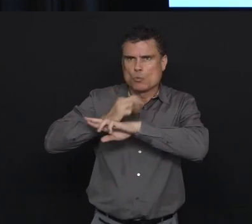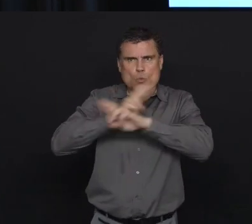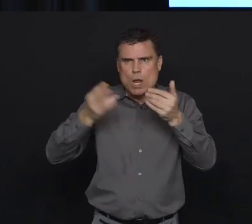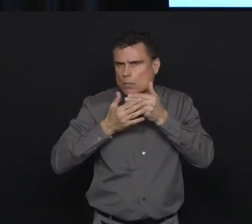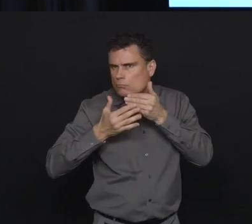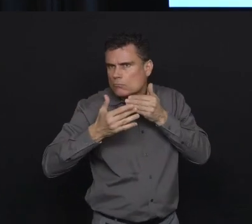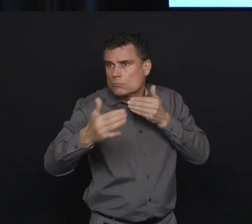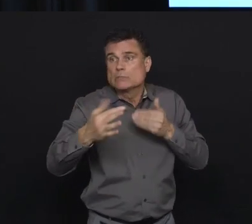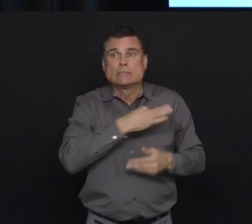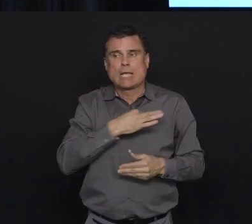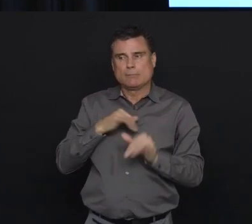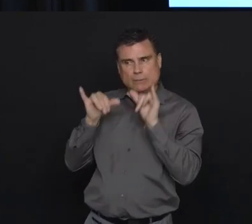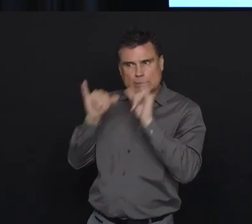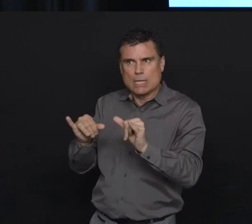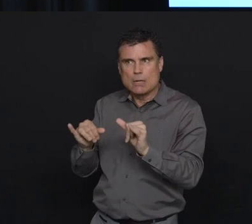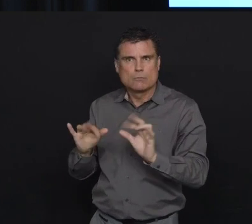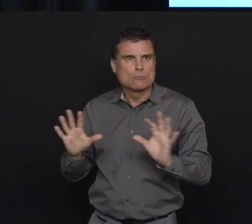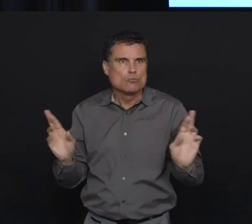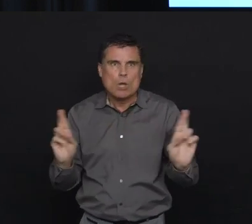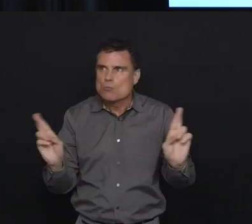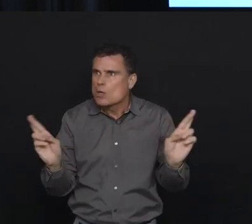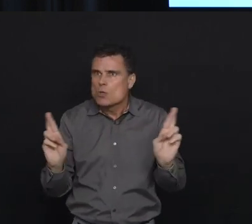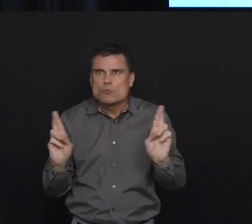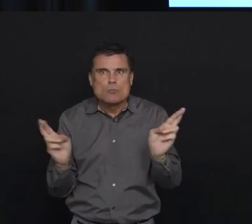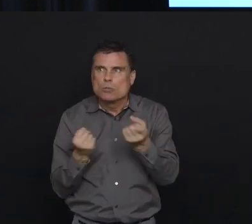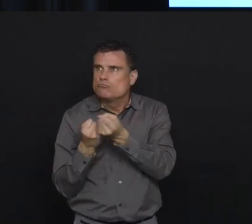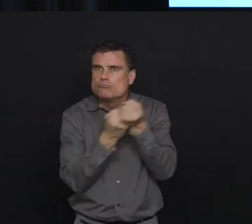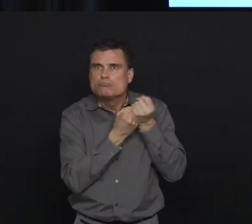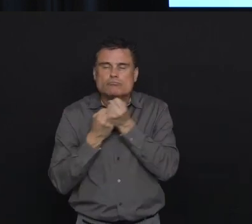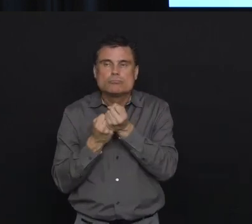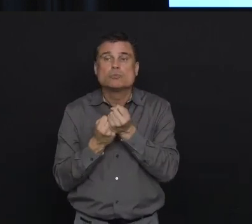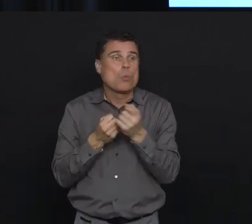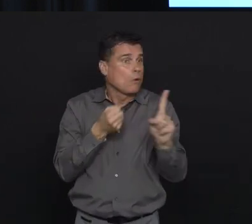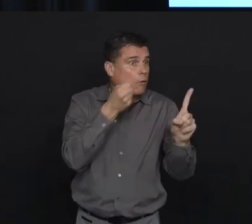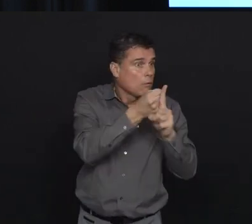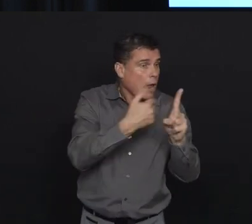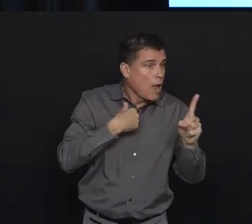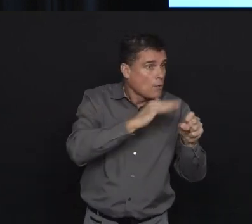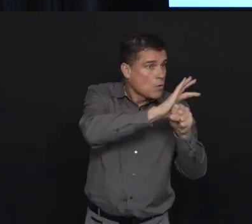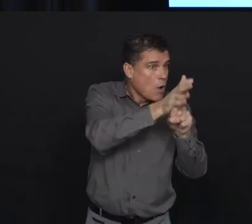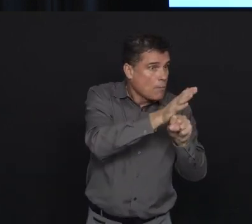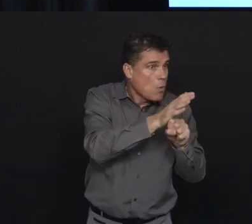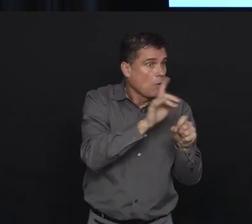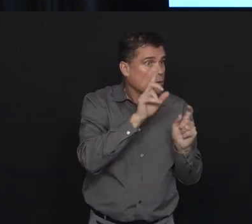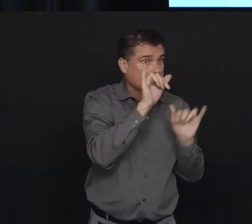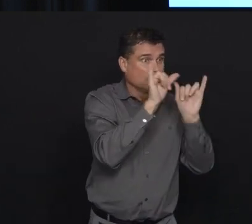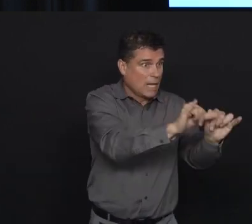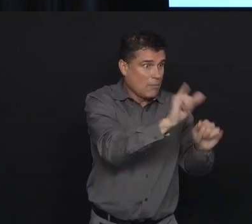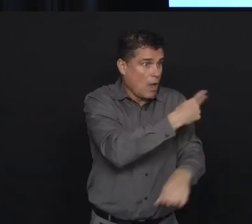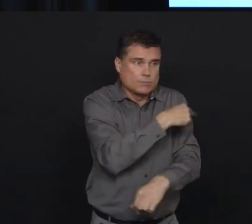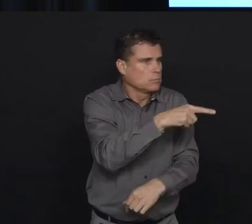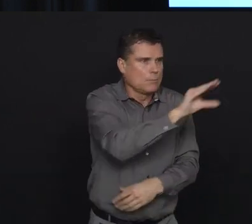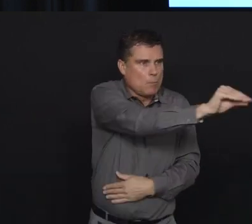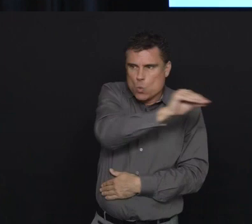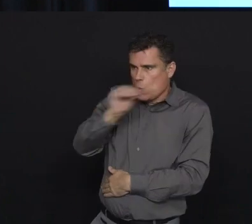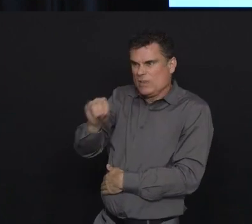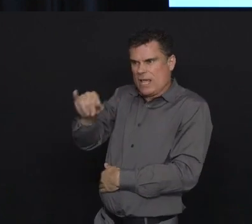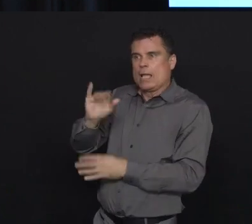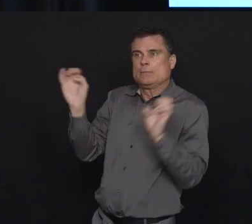place a staffing schedule based on the planning. This will involve redeployment of employment staff, accessing additional staff to support both